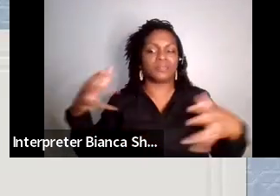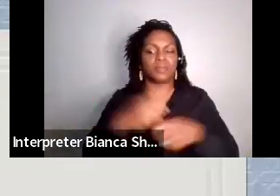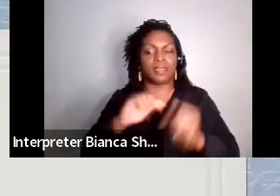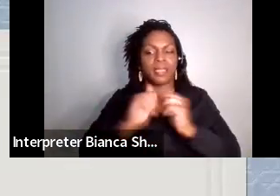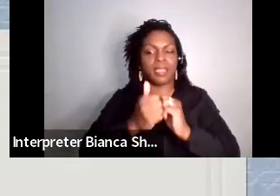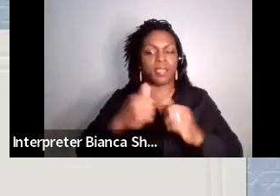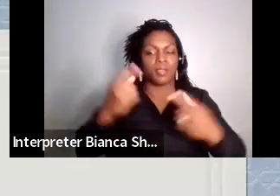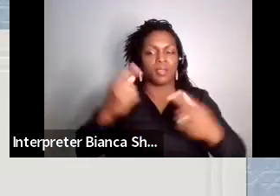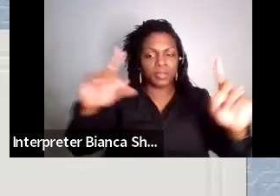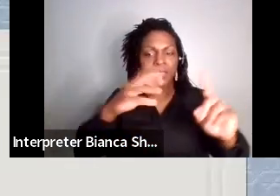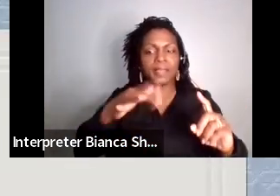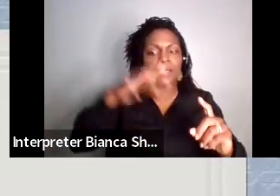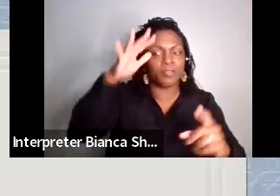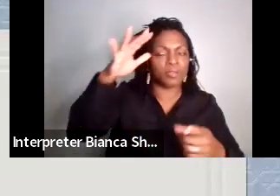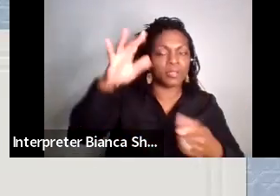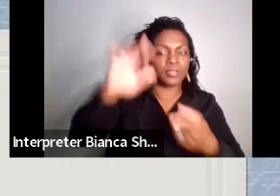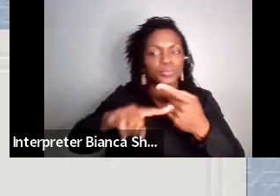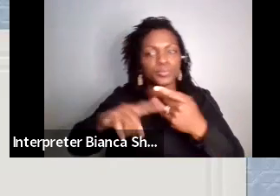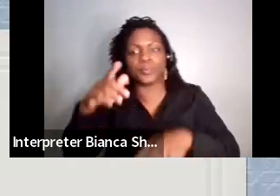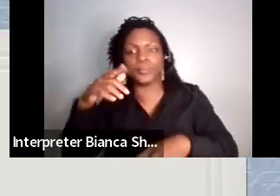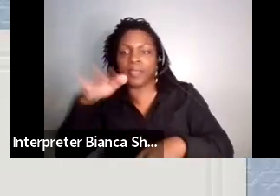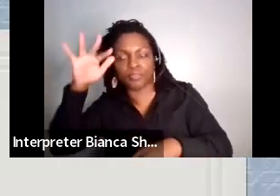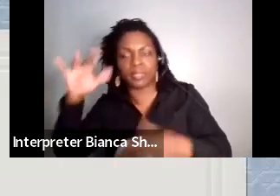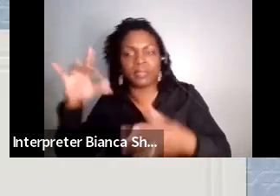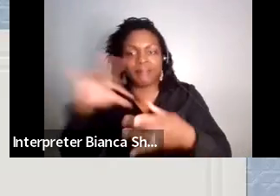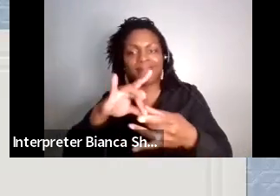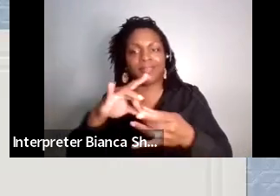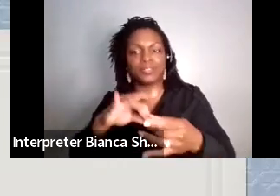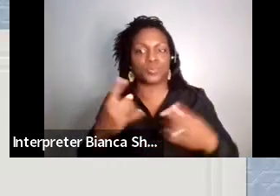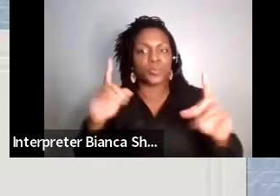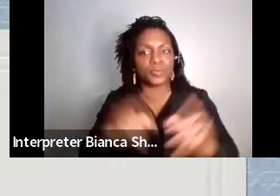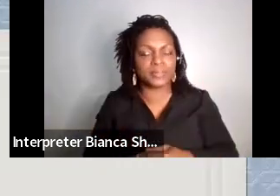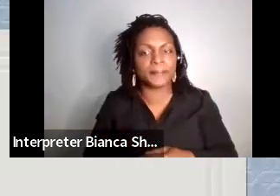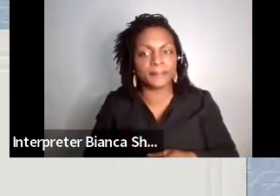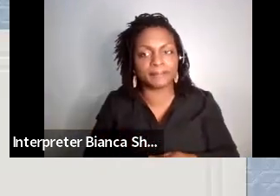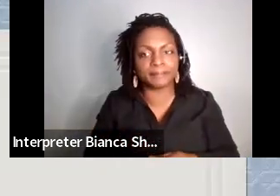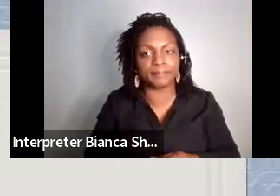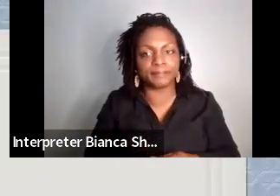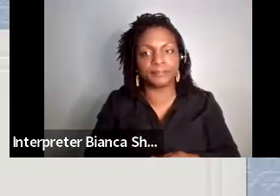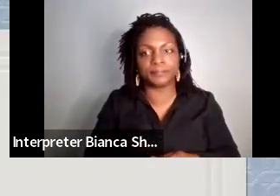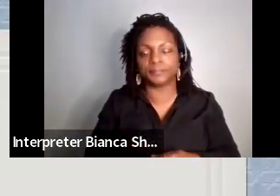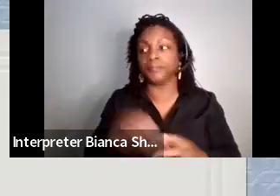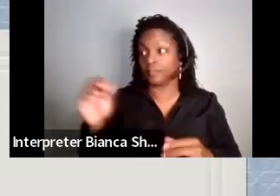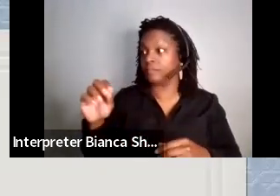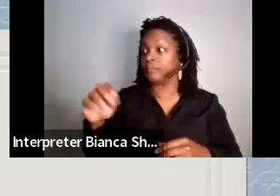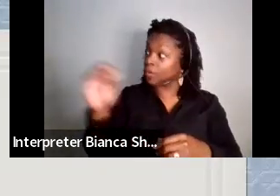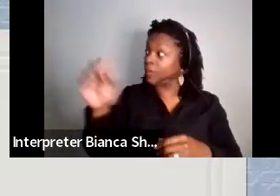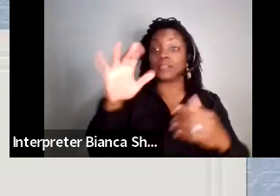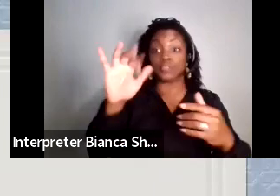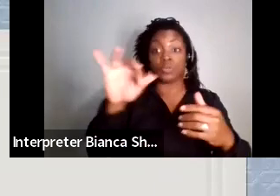Works. So what we'll do now is that's our program that we're starting now, and you know starting to ramp up.